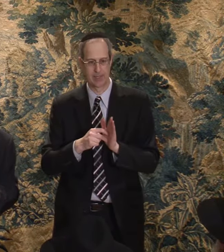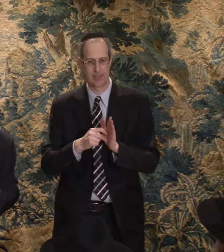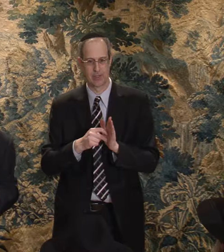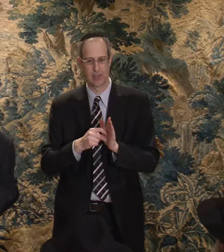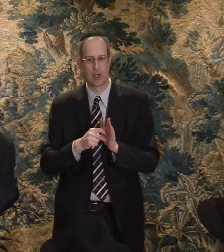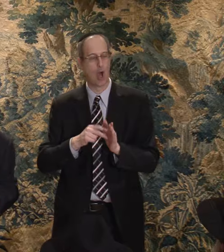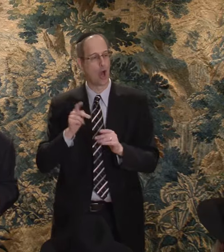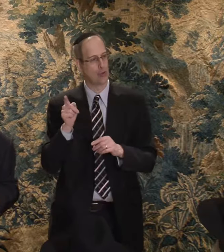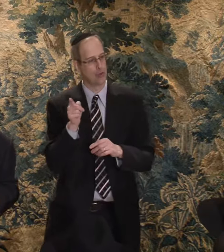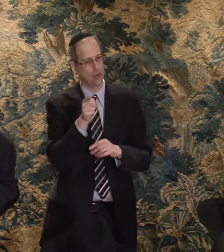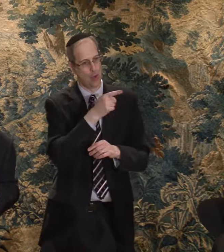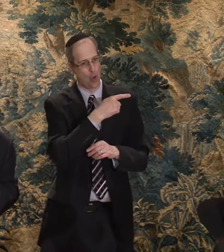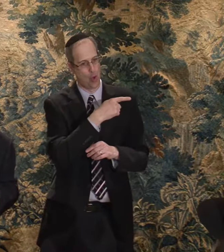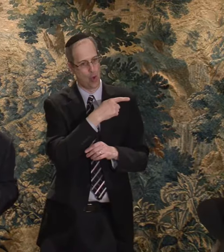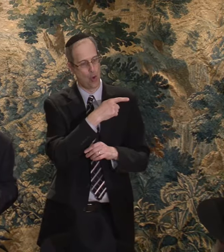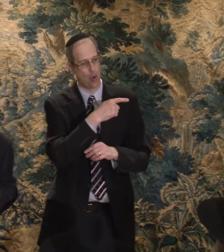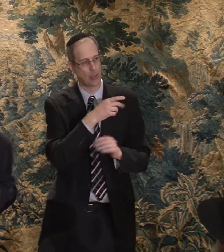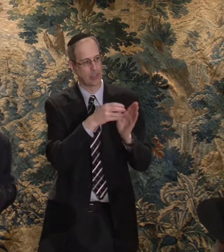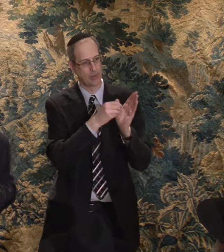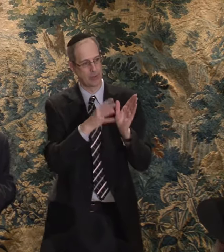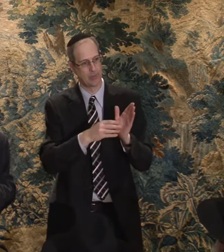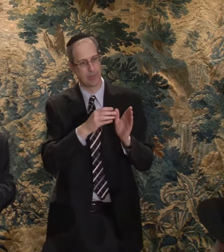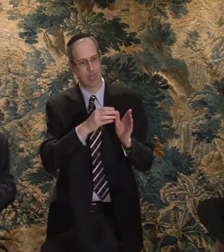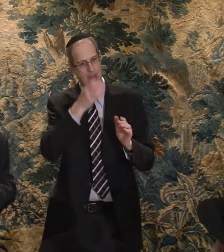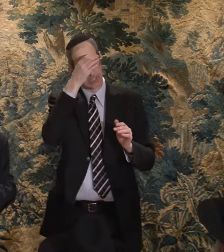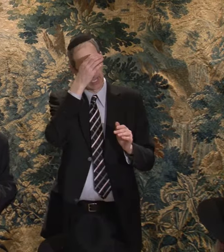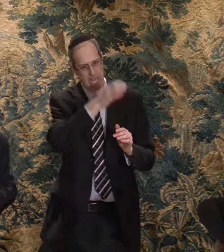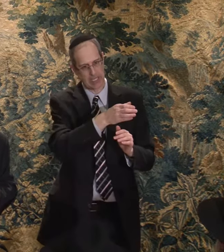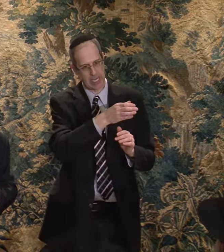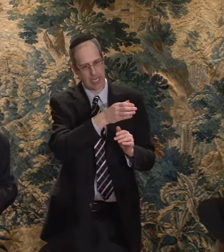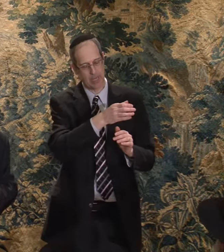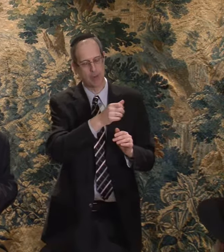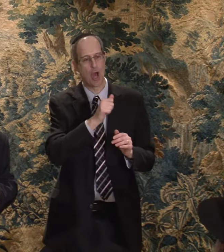people who are only tell me the haha men but don't have the meters of copper